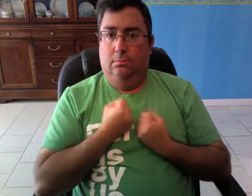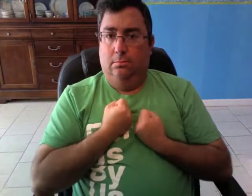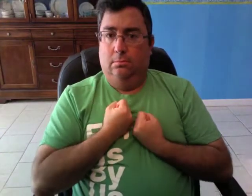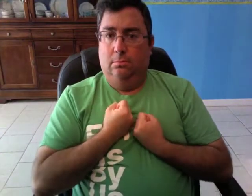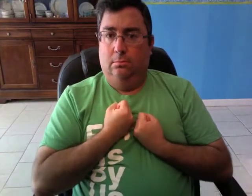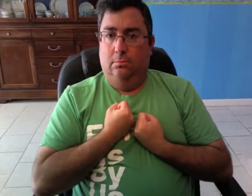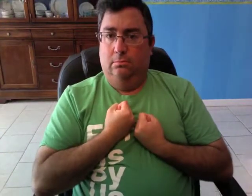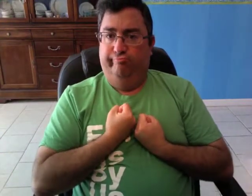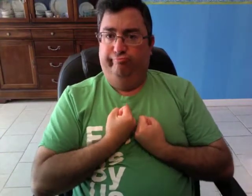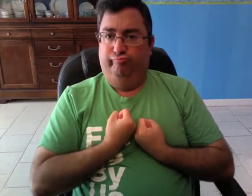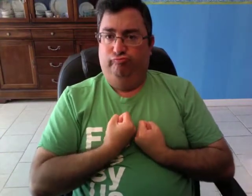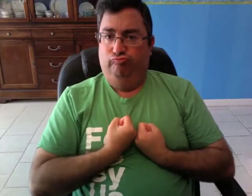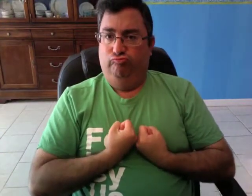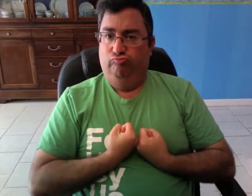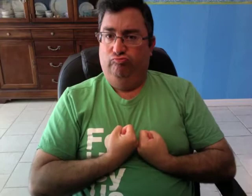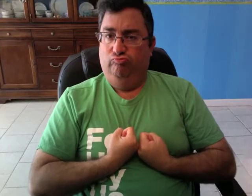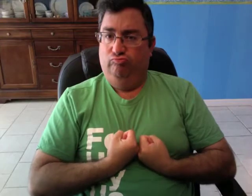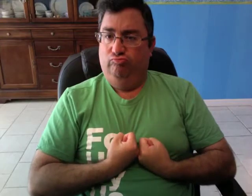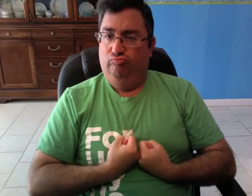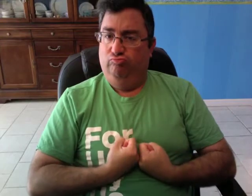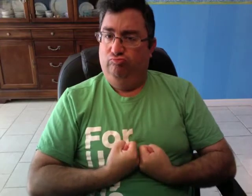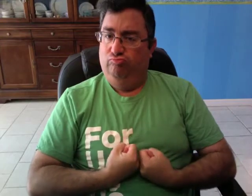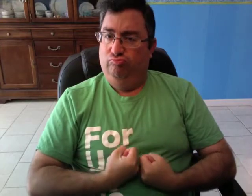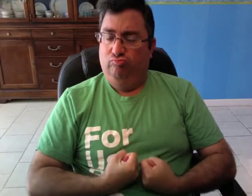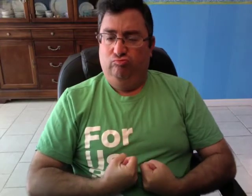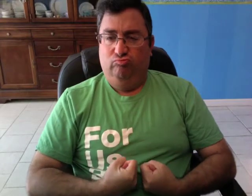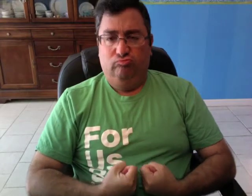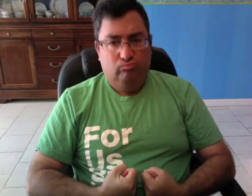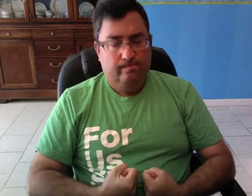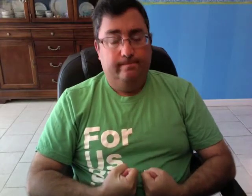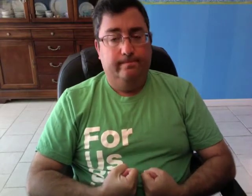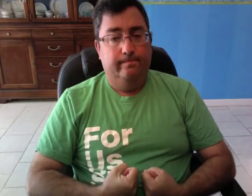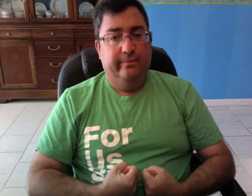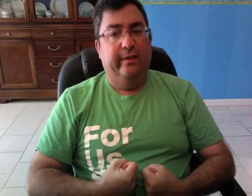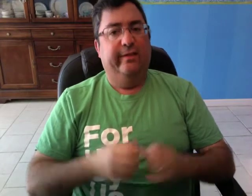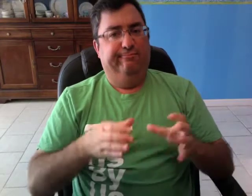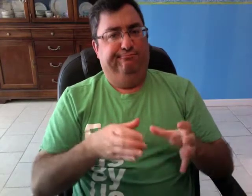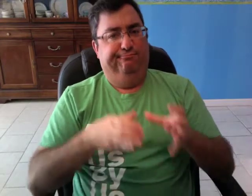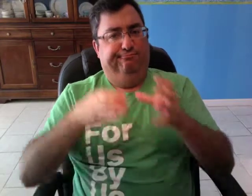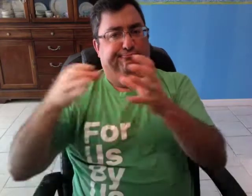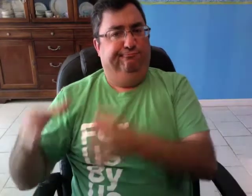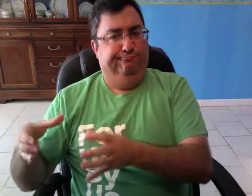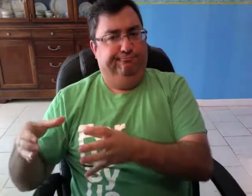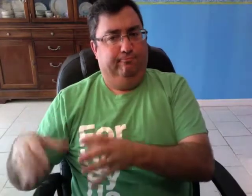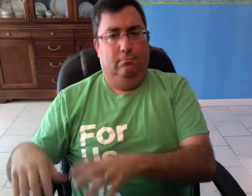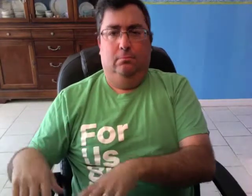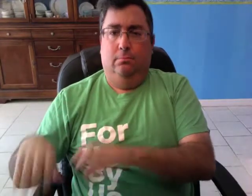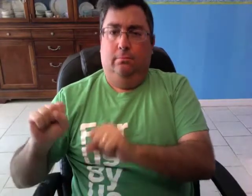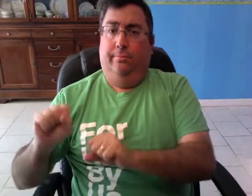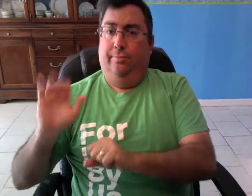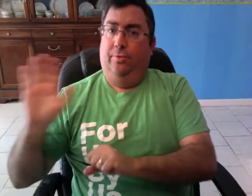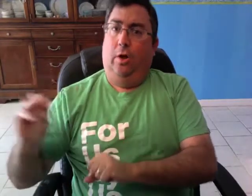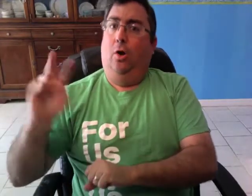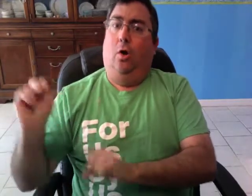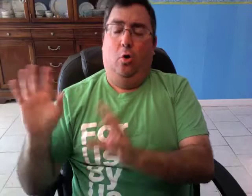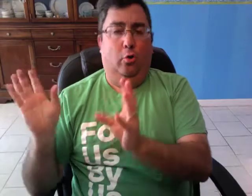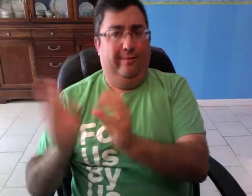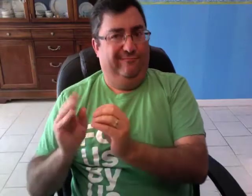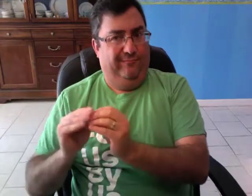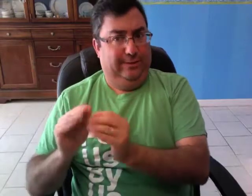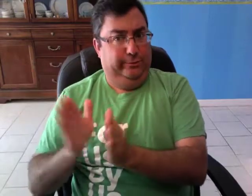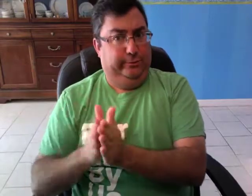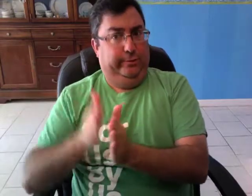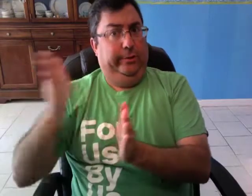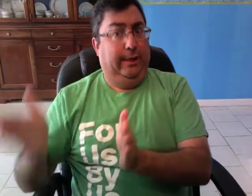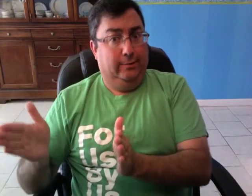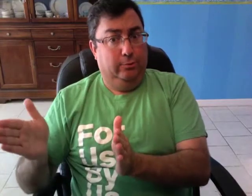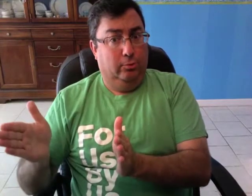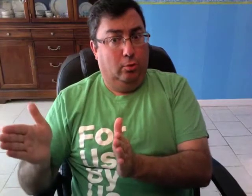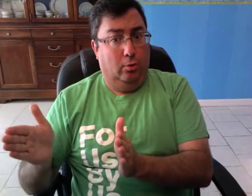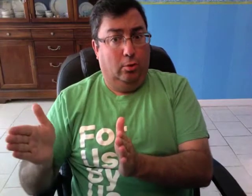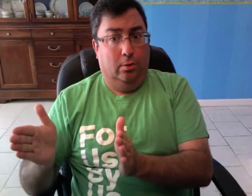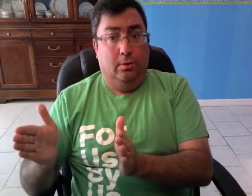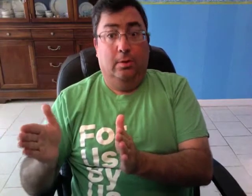The Deaf repressed their feelings, and held their own convention at a hotel next door.